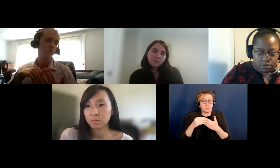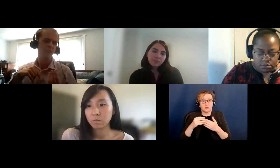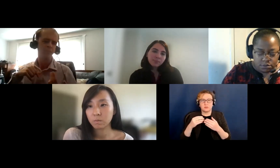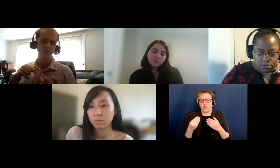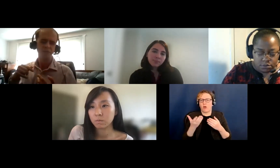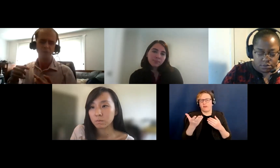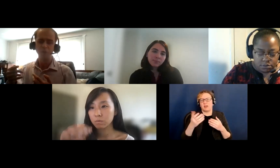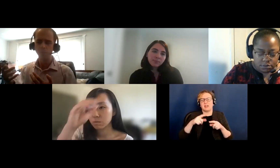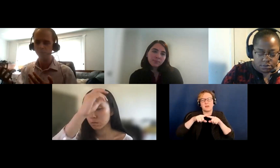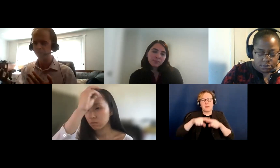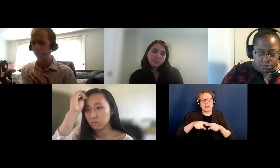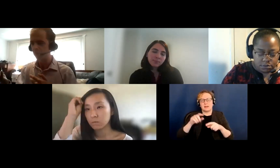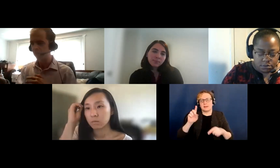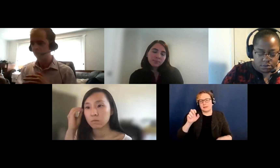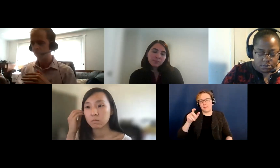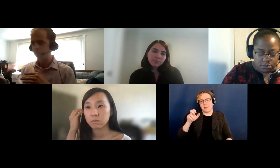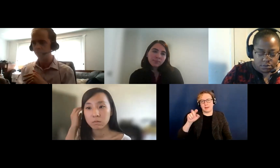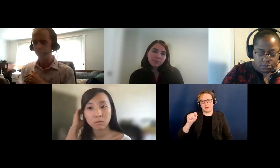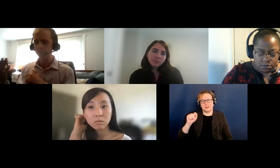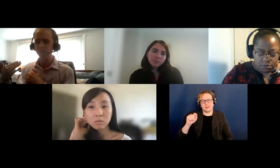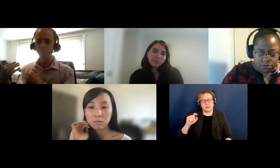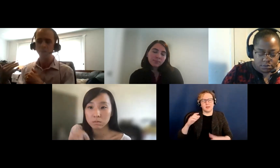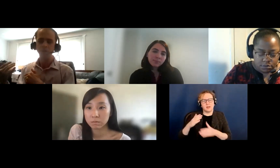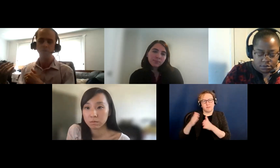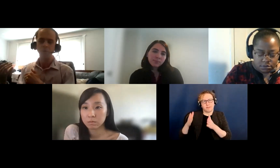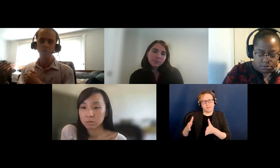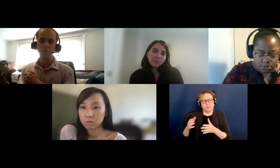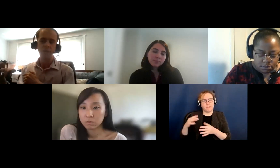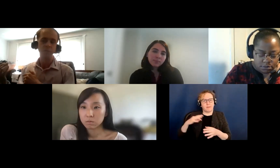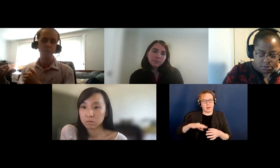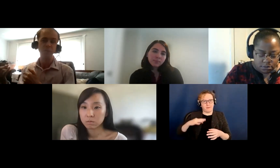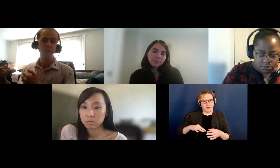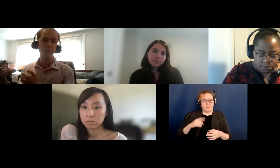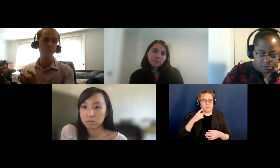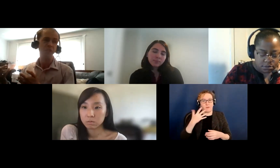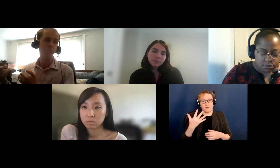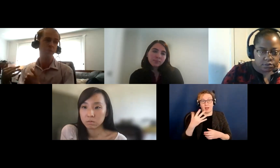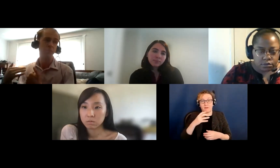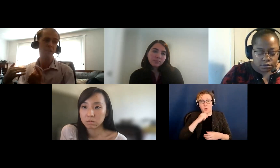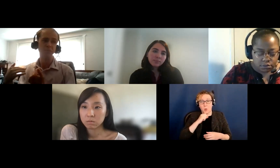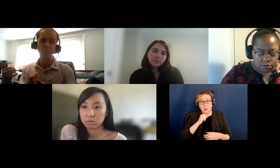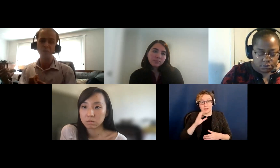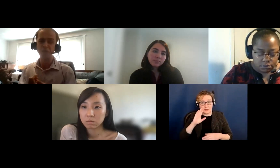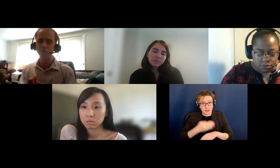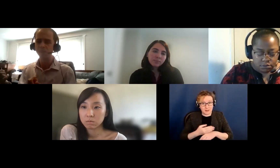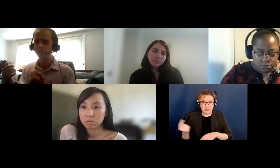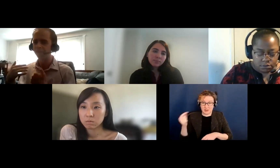spousal benefits. We knew a person who had a dependent benefit for her 5 year old son who came to earn a master's degree in the US.